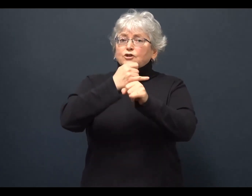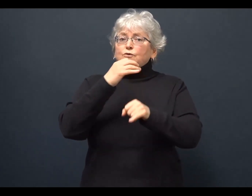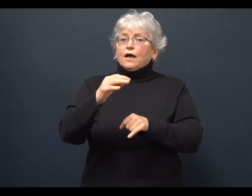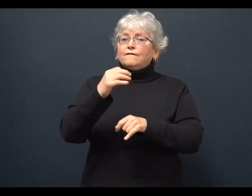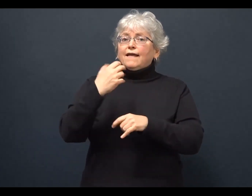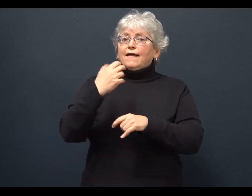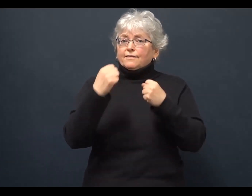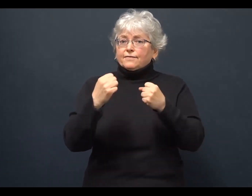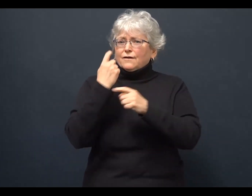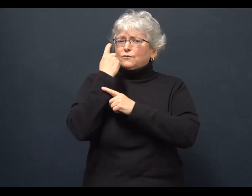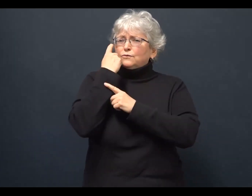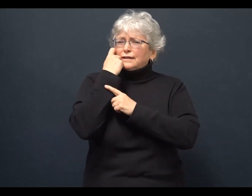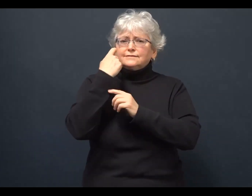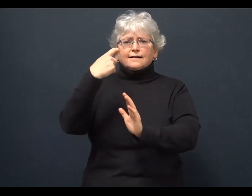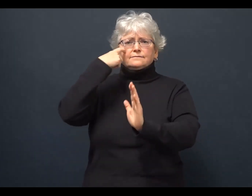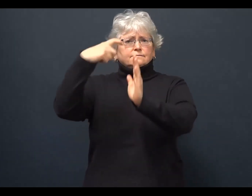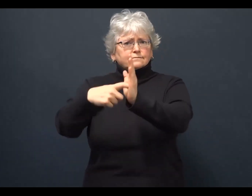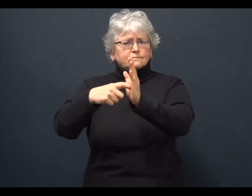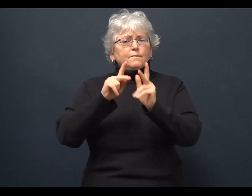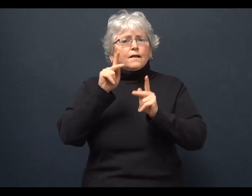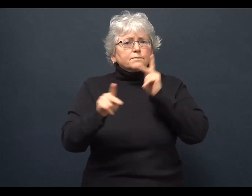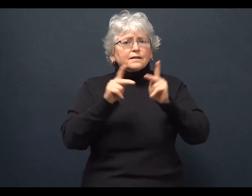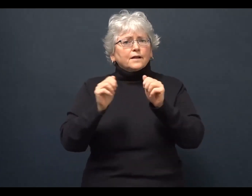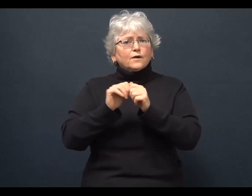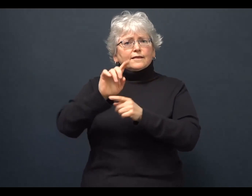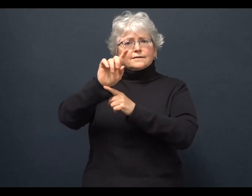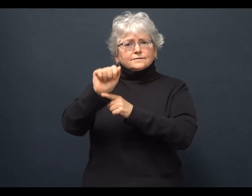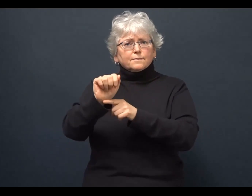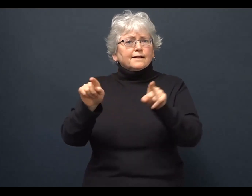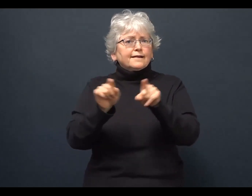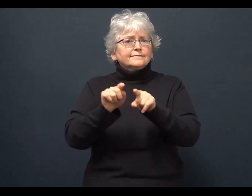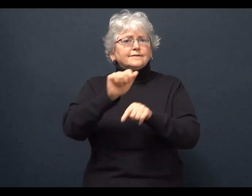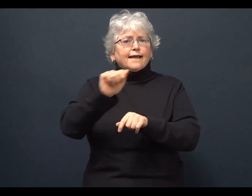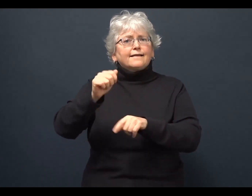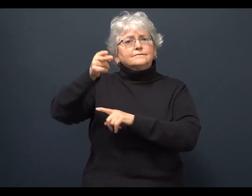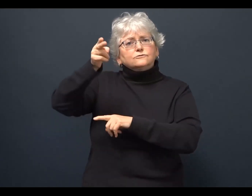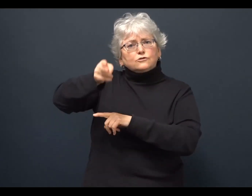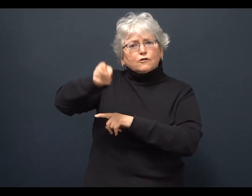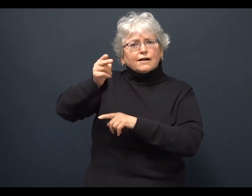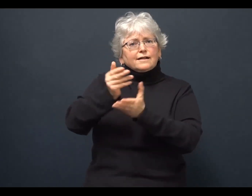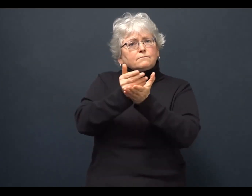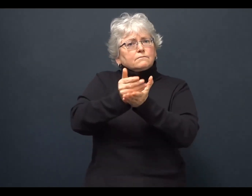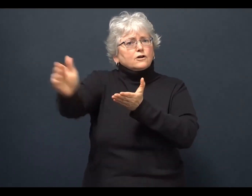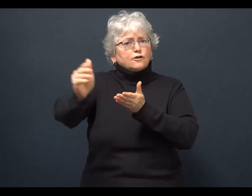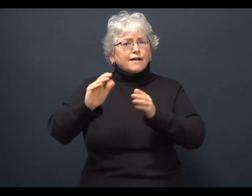Institutes of Health recently recognized people with disabilities as a historically marginalized